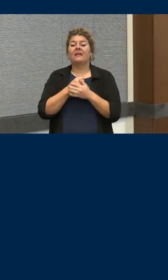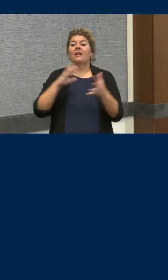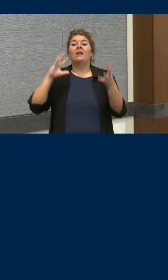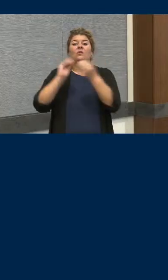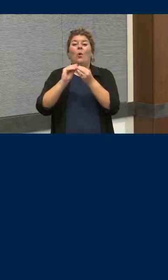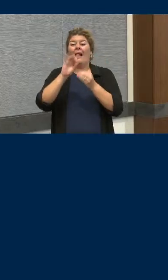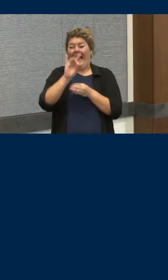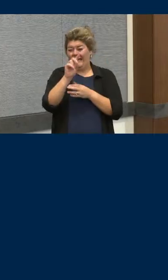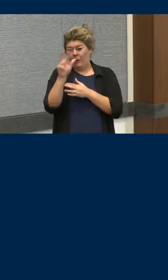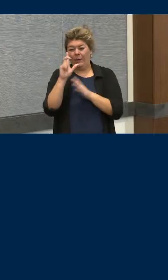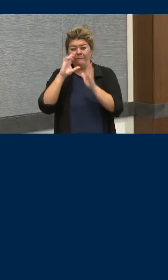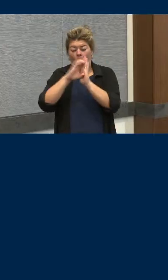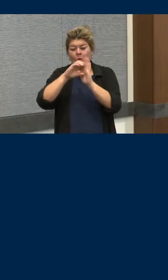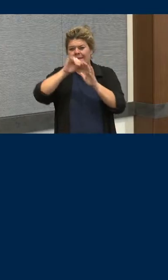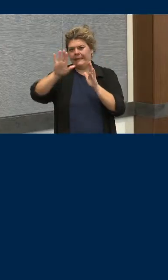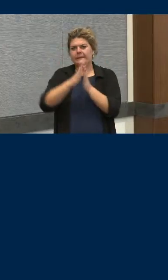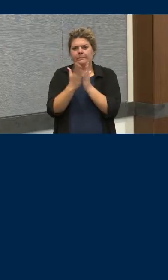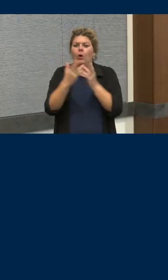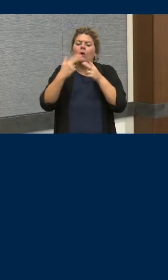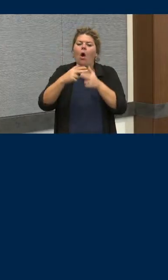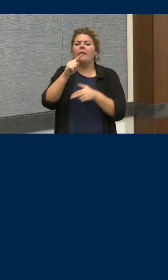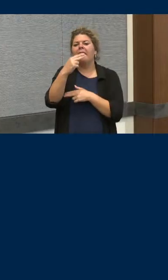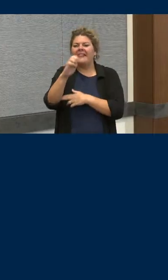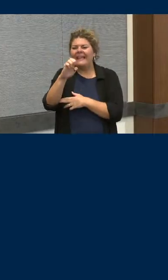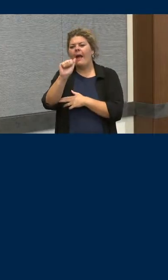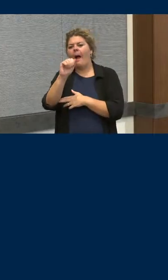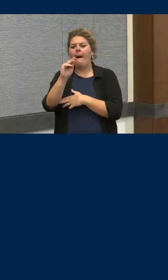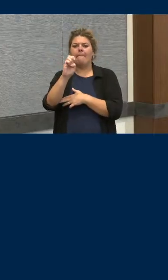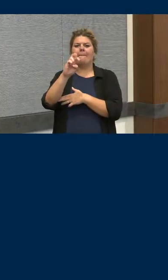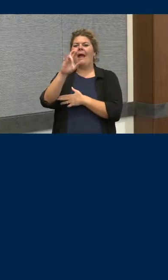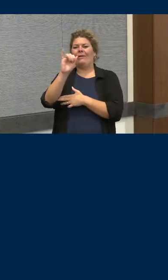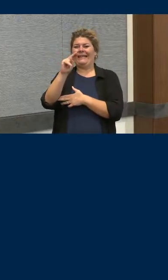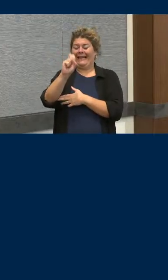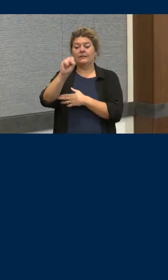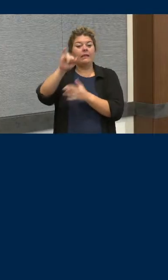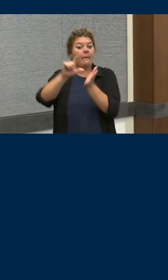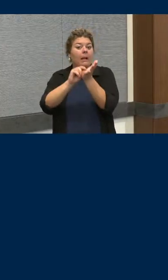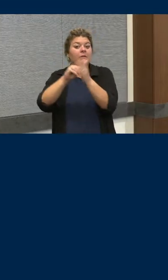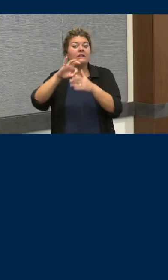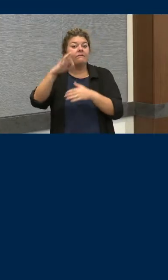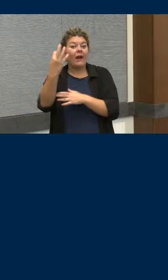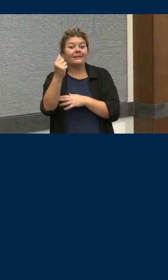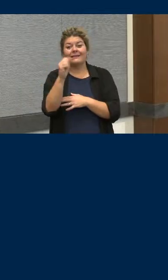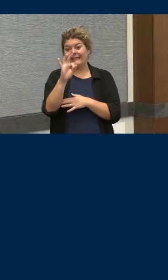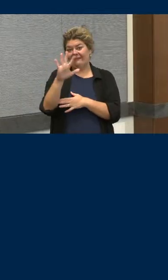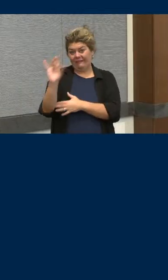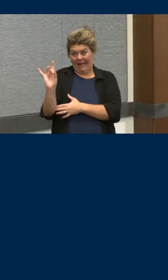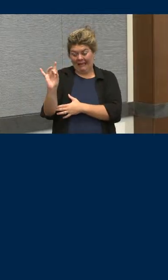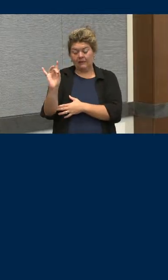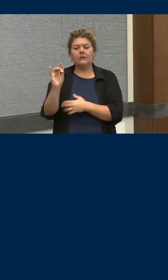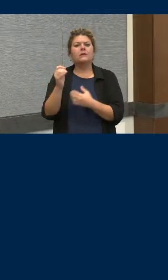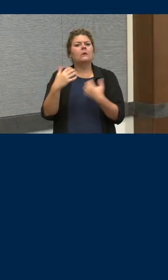Americans. It was published in France in 1958. With some difficulty, Frank then found a